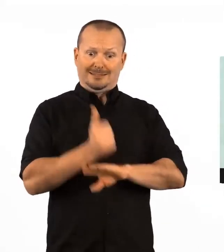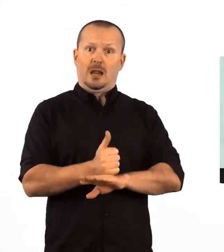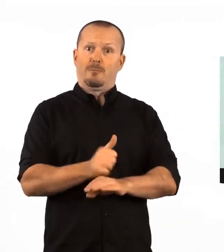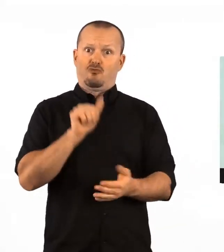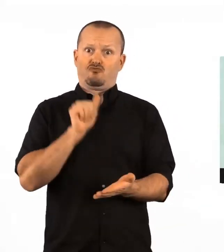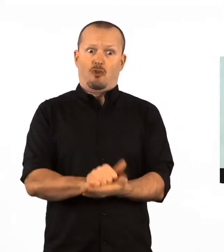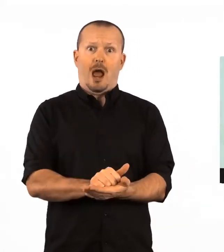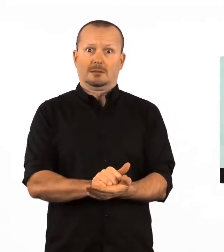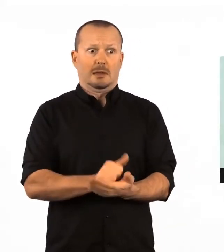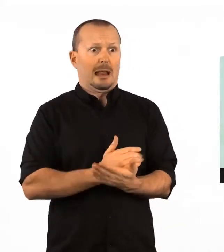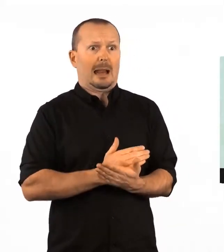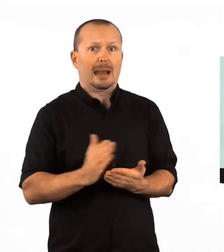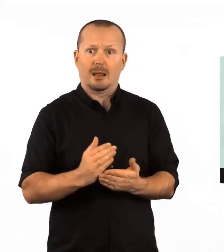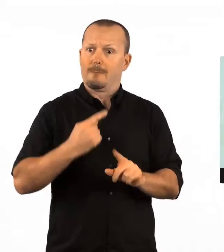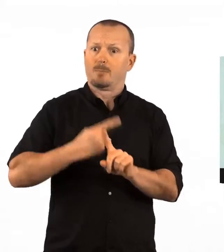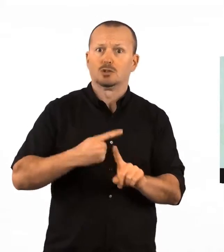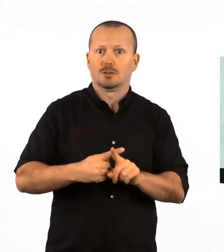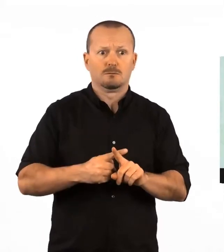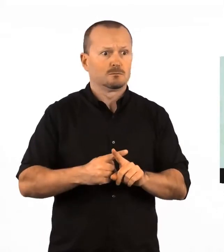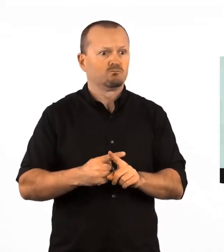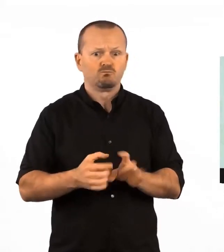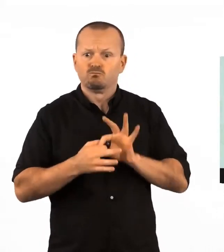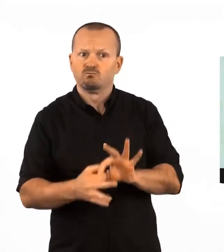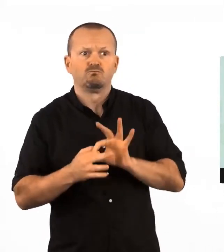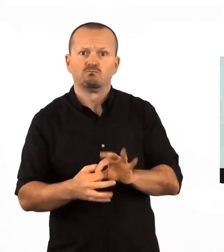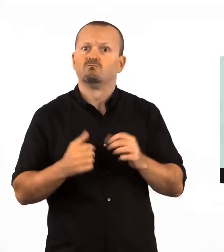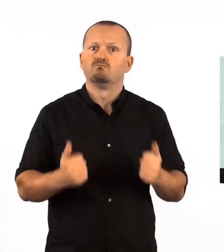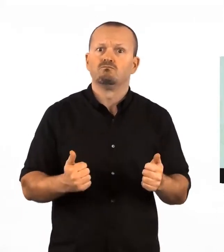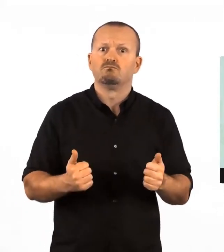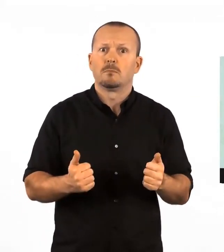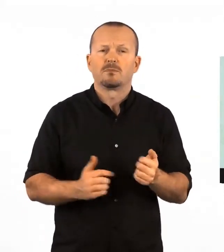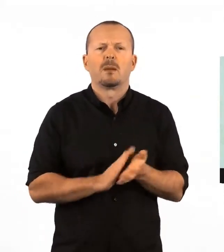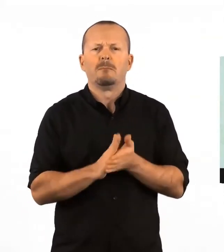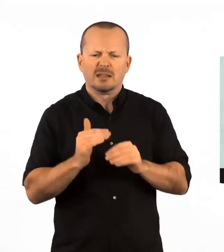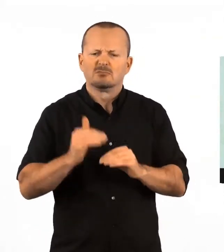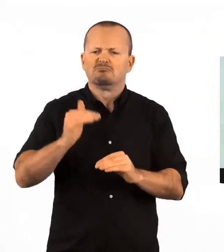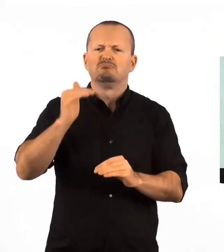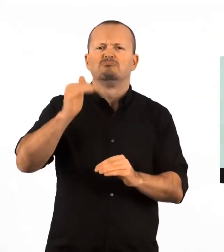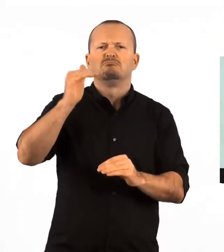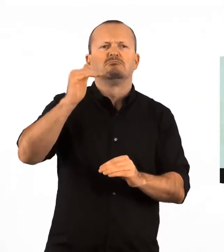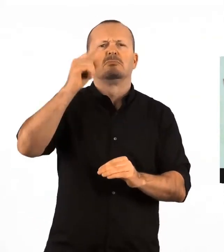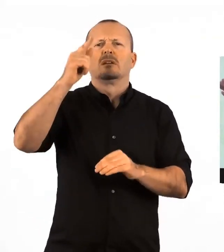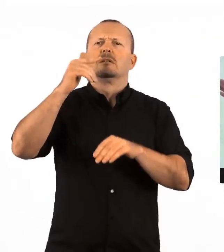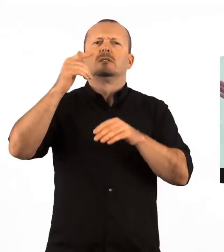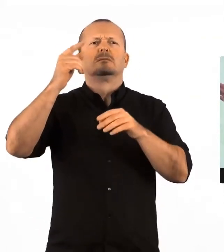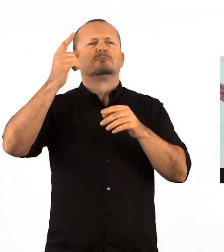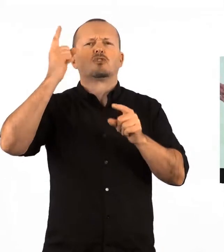Get that base right in the pyramid and you probably won’t have to go to the top of